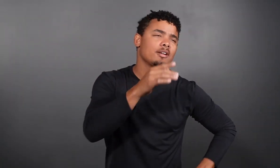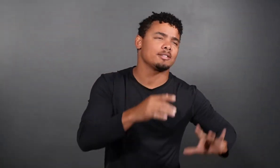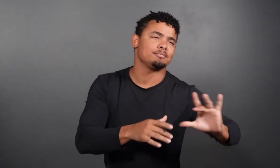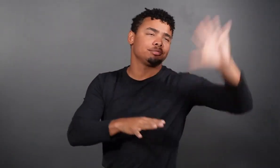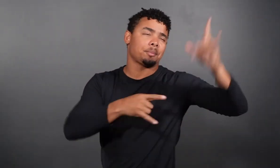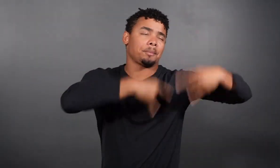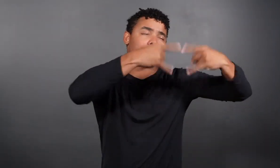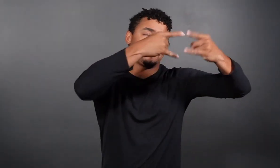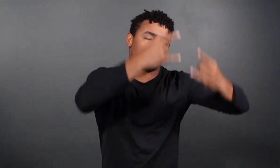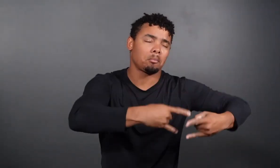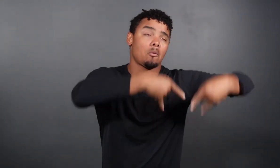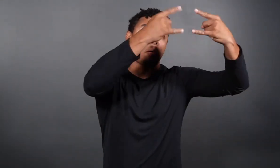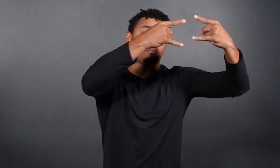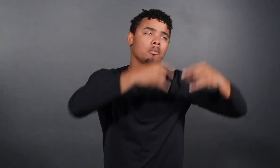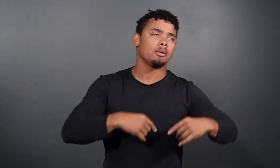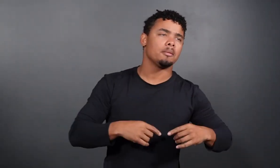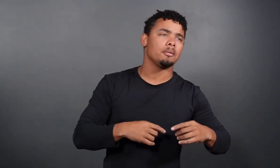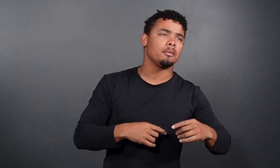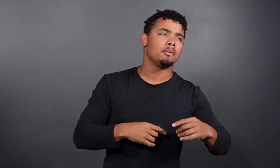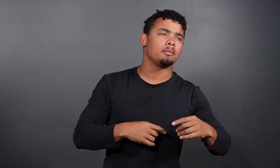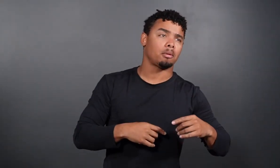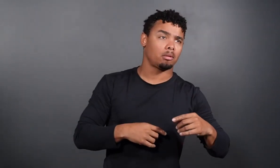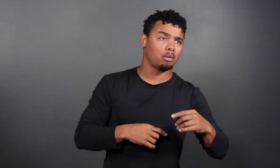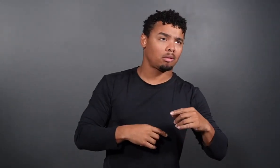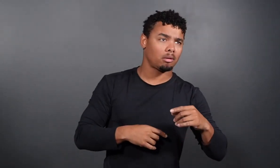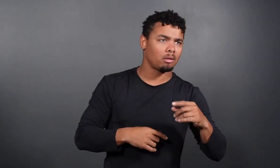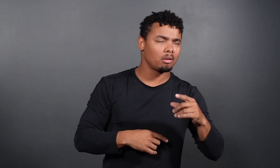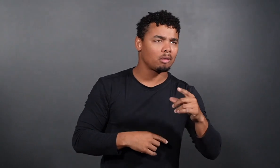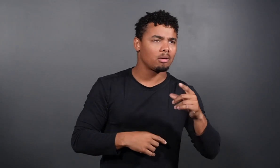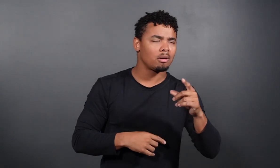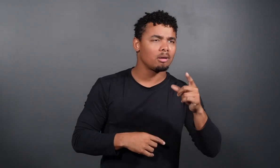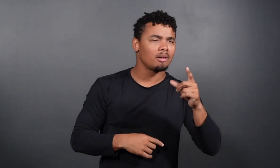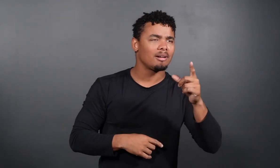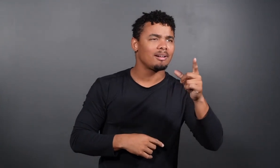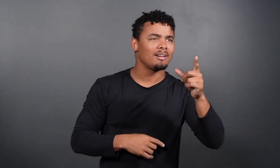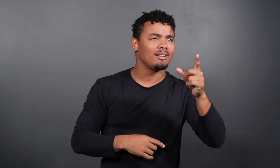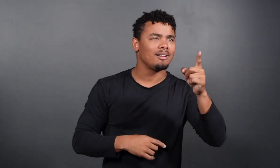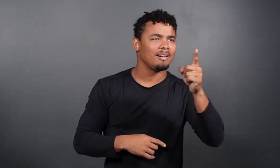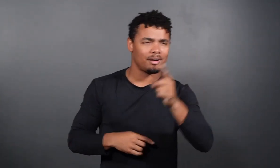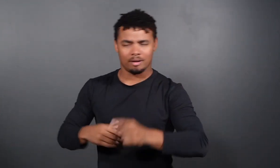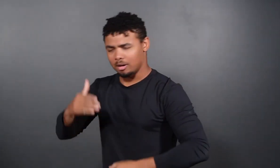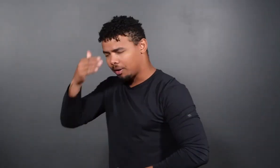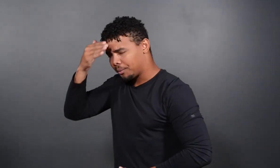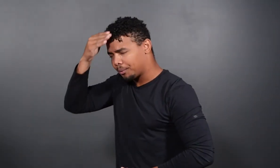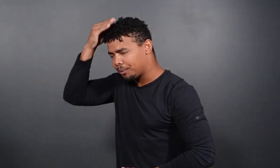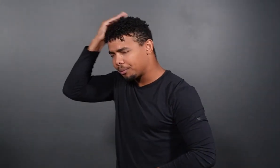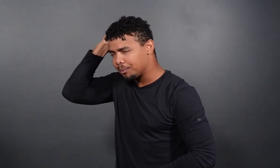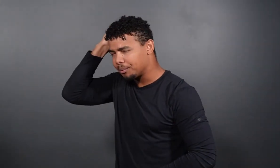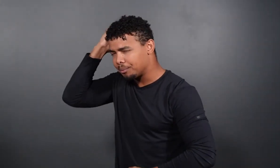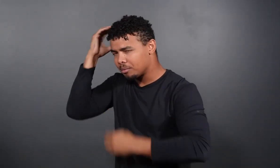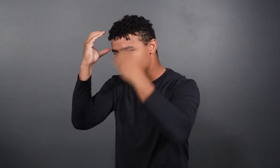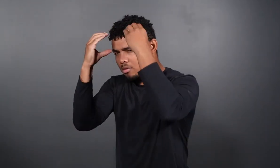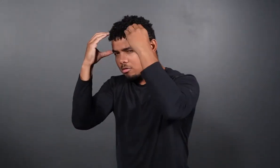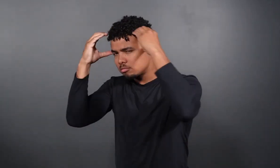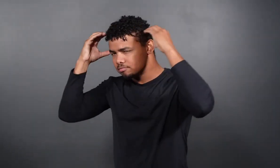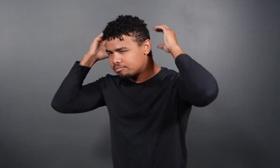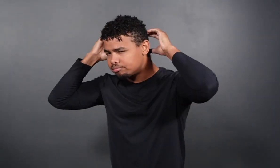he swipes up again that one looks interesting a man with slicked back hair